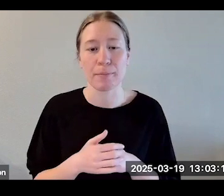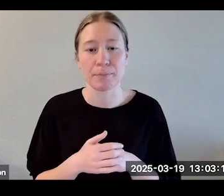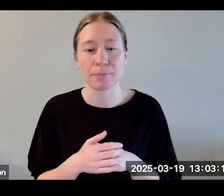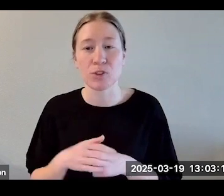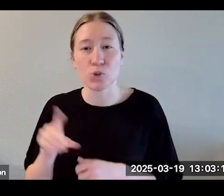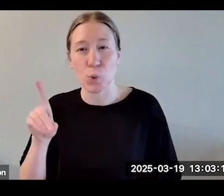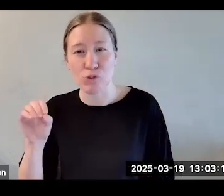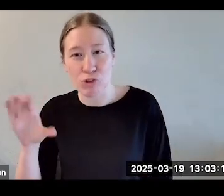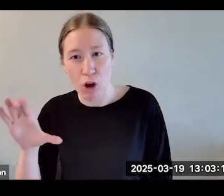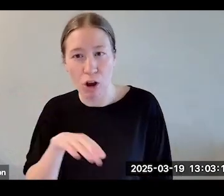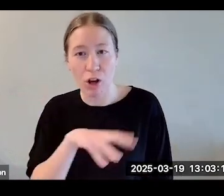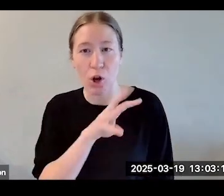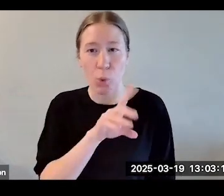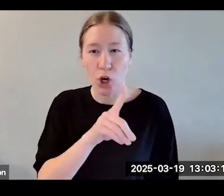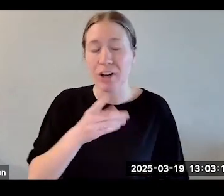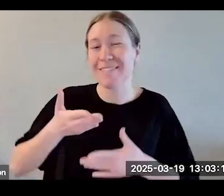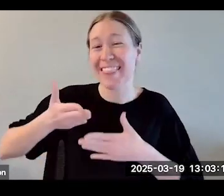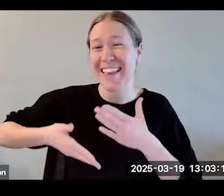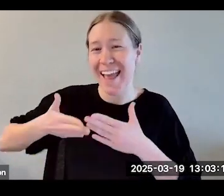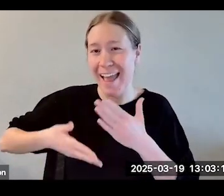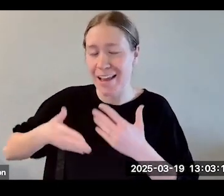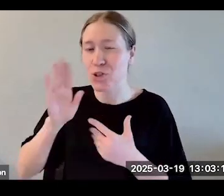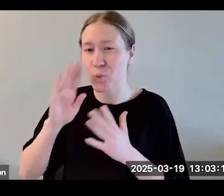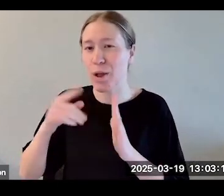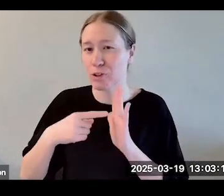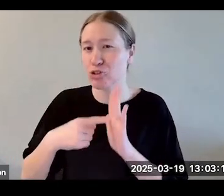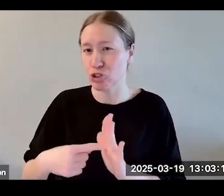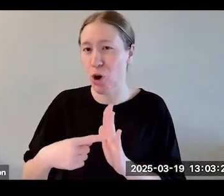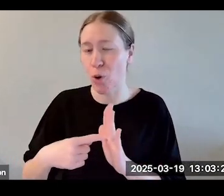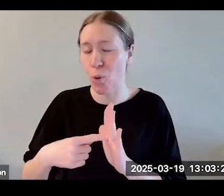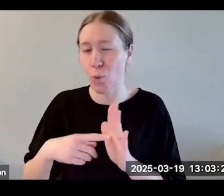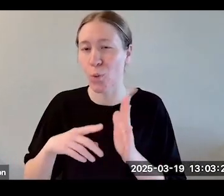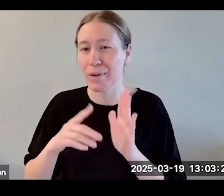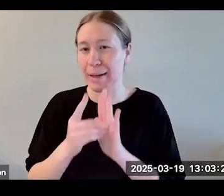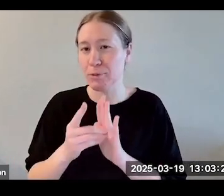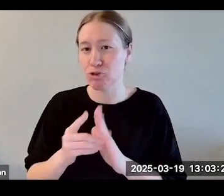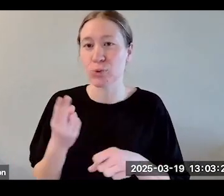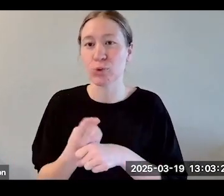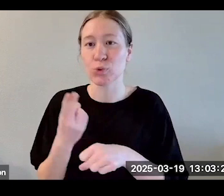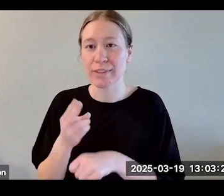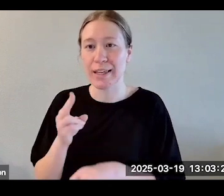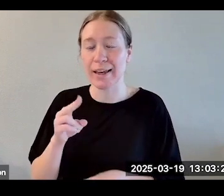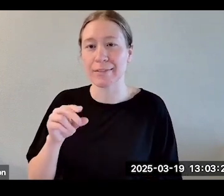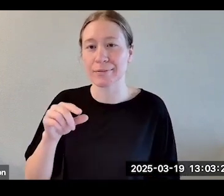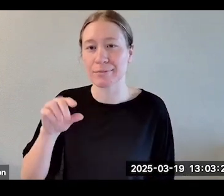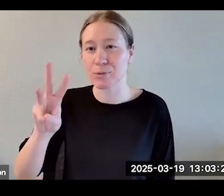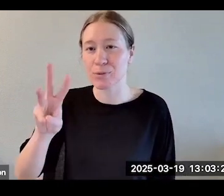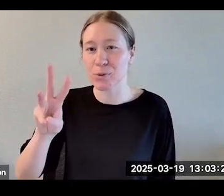over to a Word document and do a little bit of a demo for you today, which I think we're gonna be trying to pass along